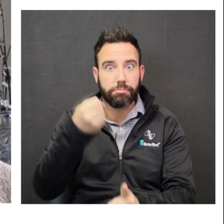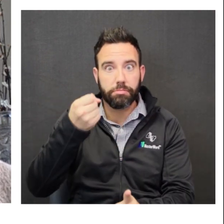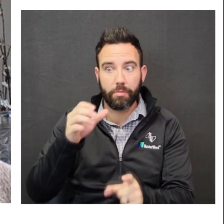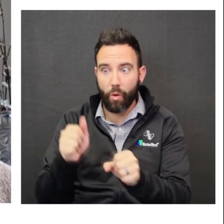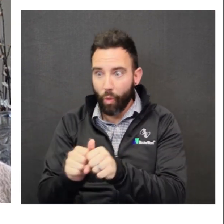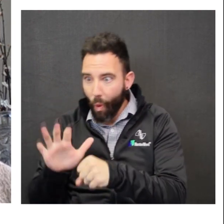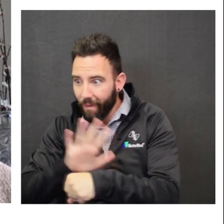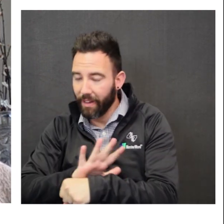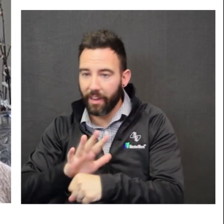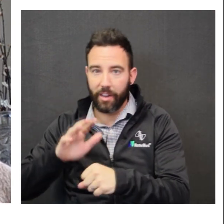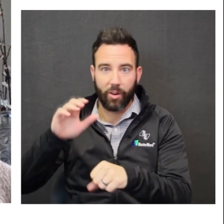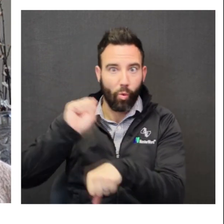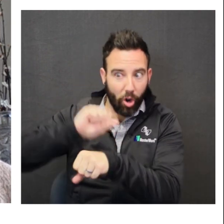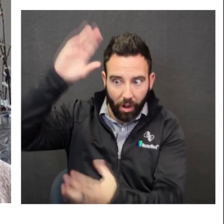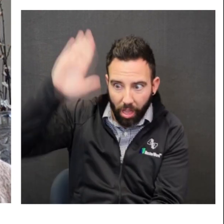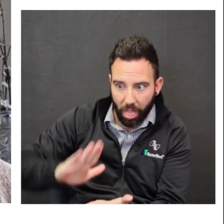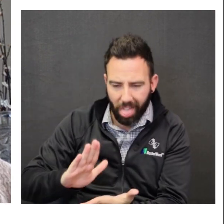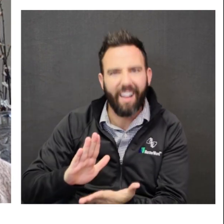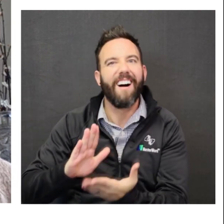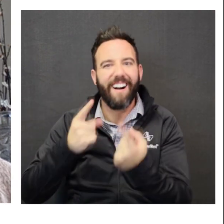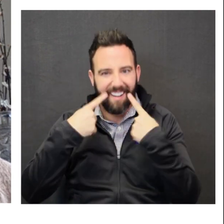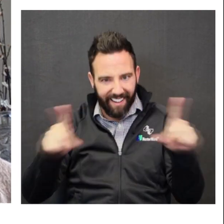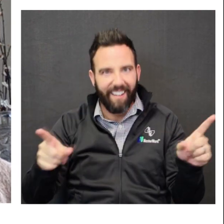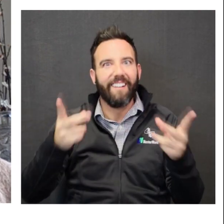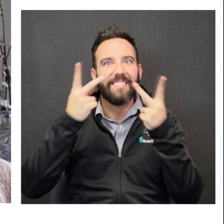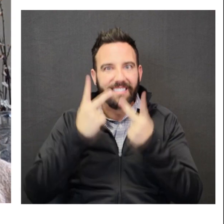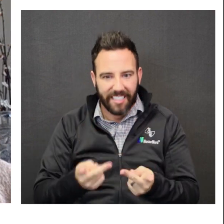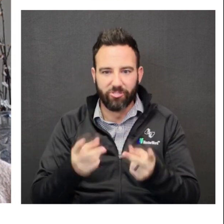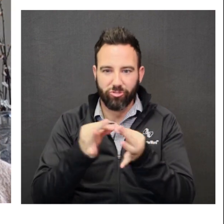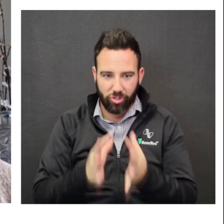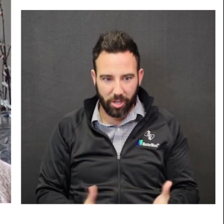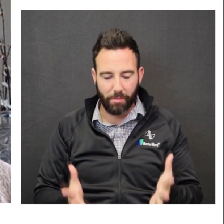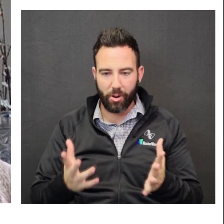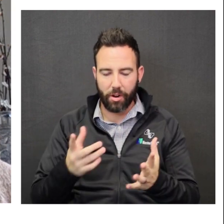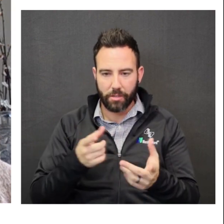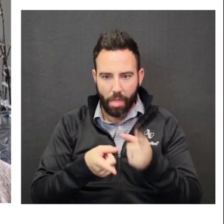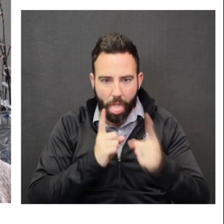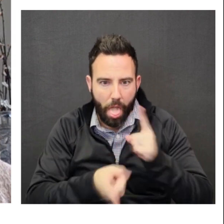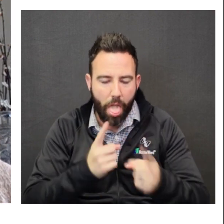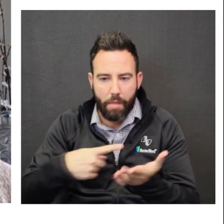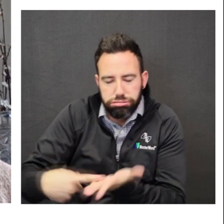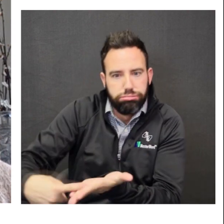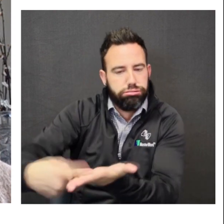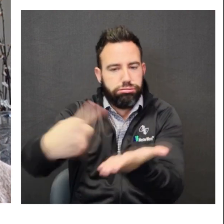positive things are happening. But in terms of how our visibility as a needed service